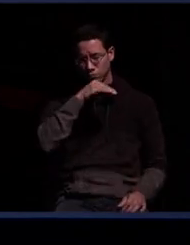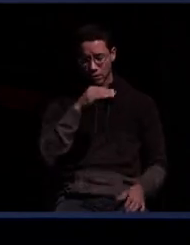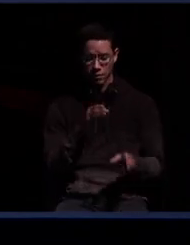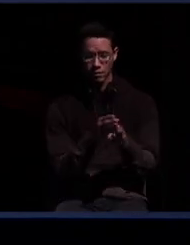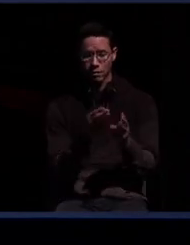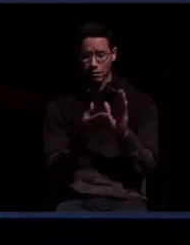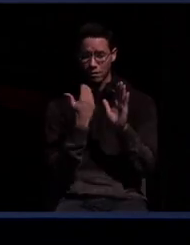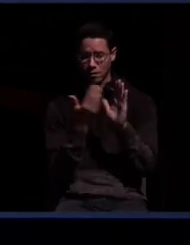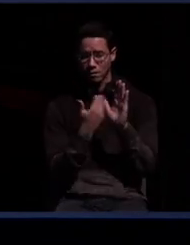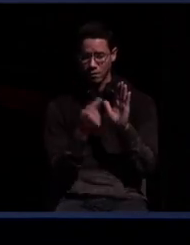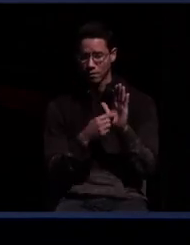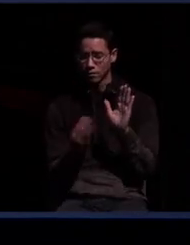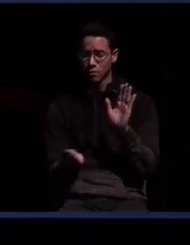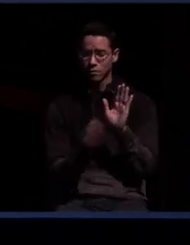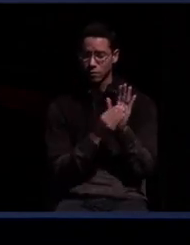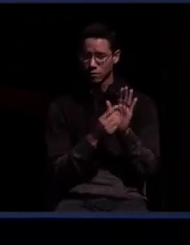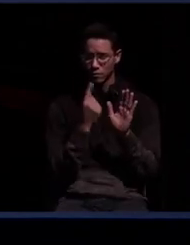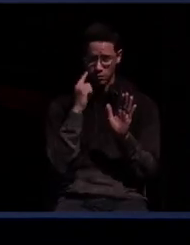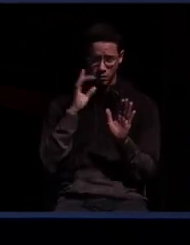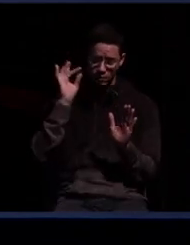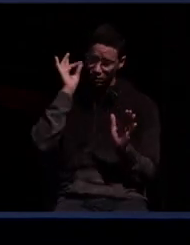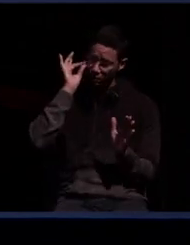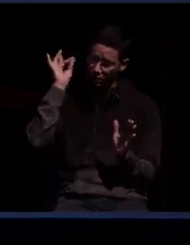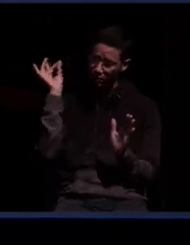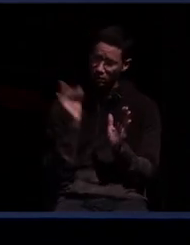what appears is virtually the white supremacy.